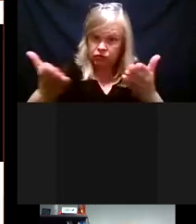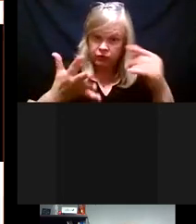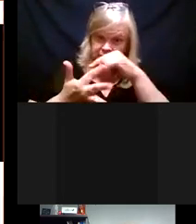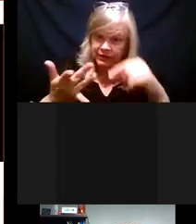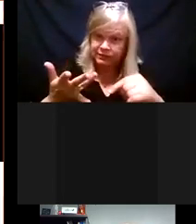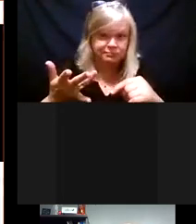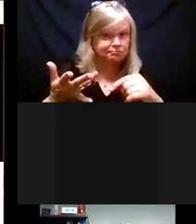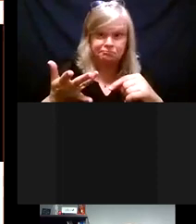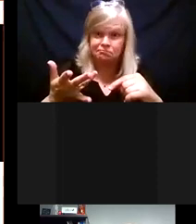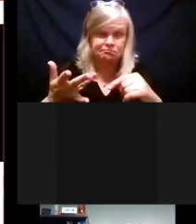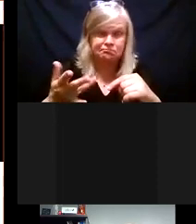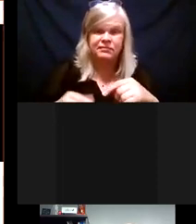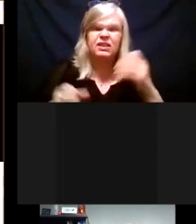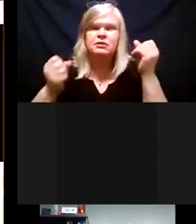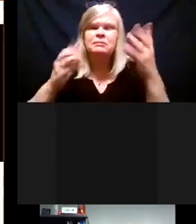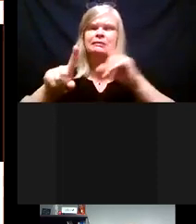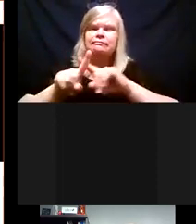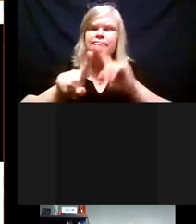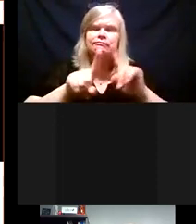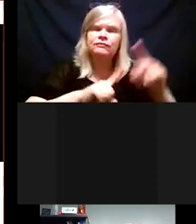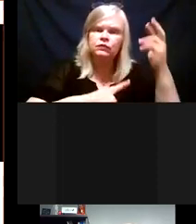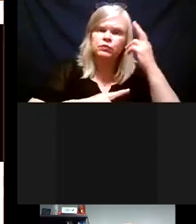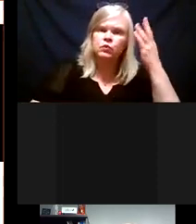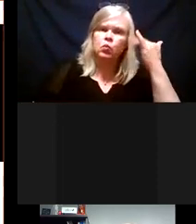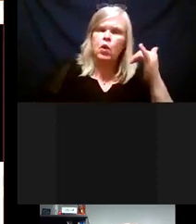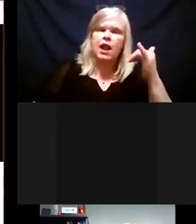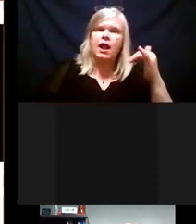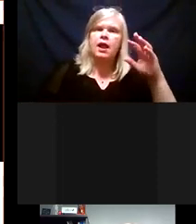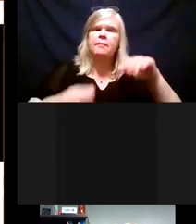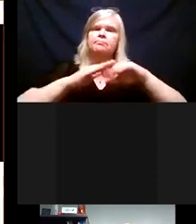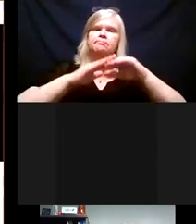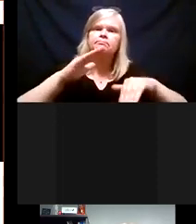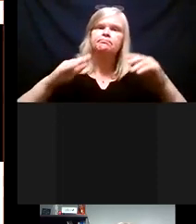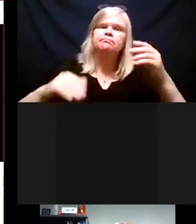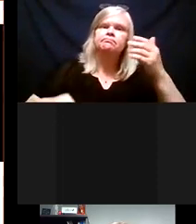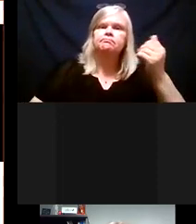REASONS WHY A MINOR PRESENTS TO A HOSPITAL FOR CONTRACEPTION,